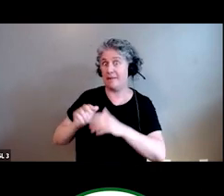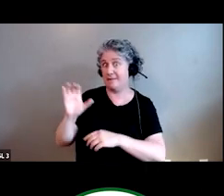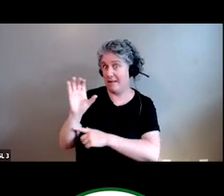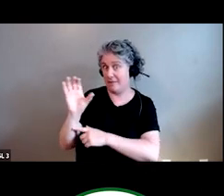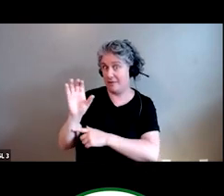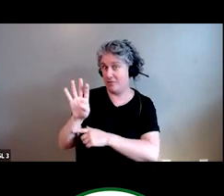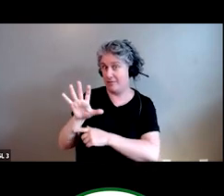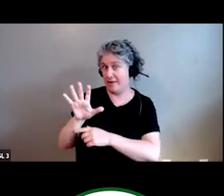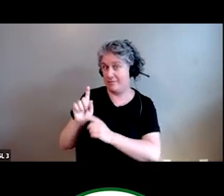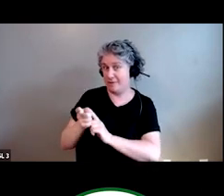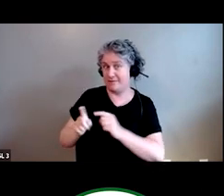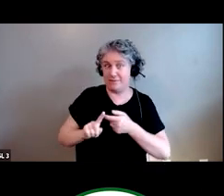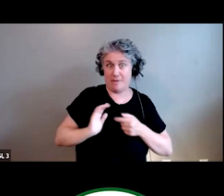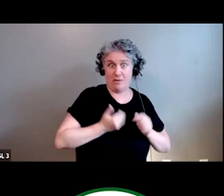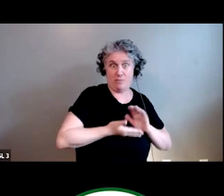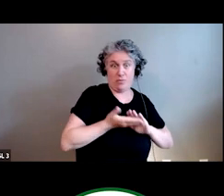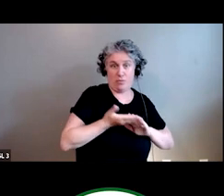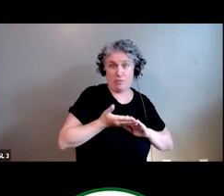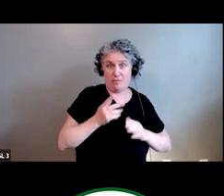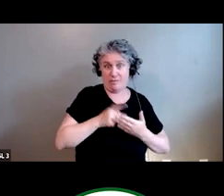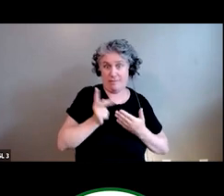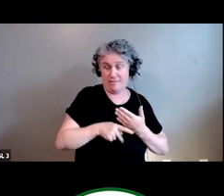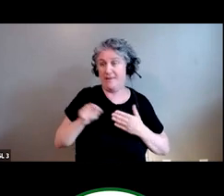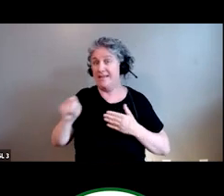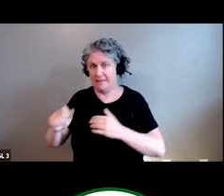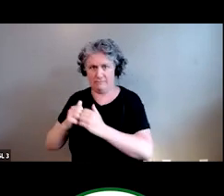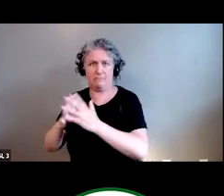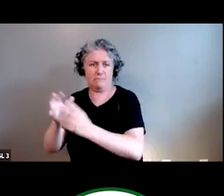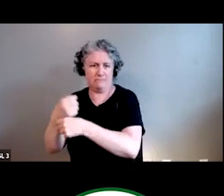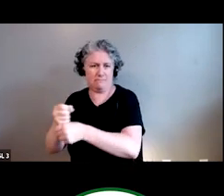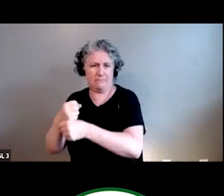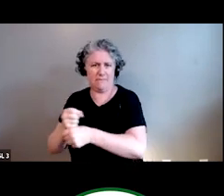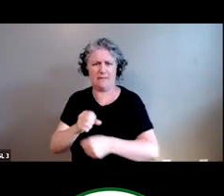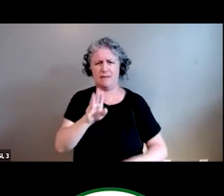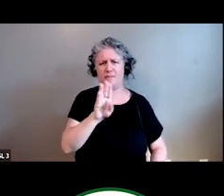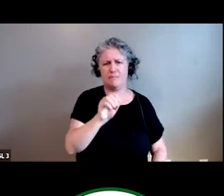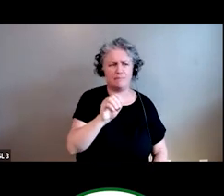In the bottom right we have a picture of a sit down paddle board that has fixed pontoons to increase stability.